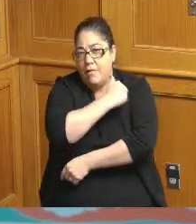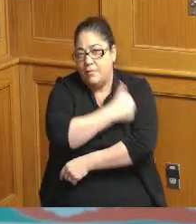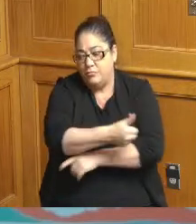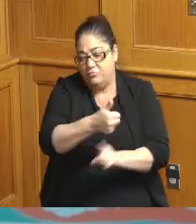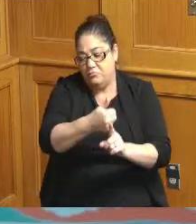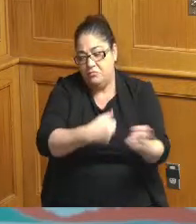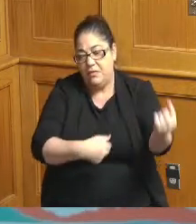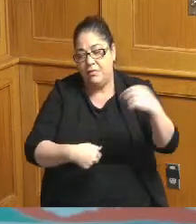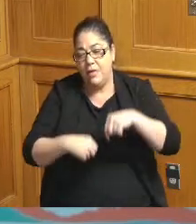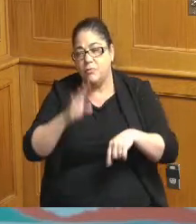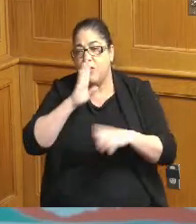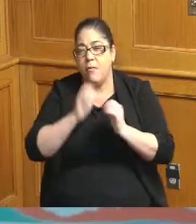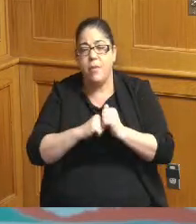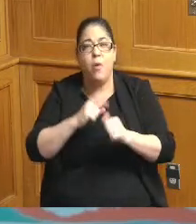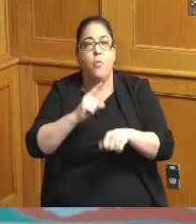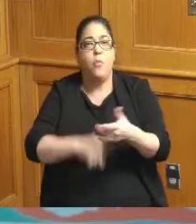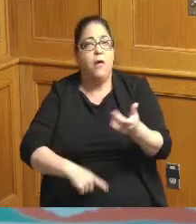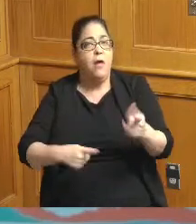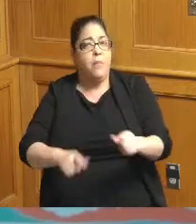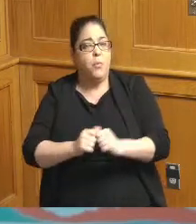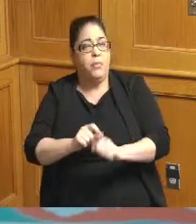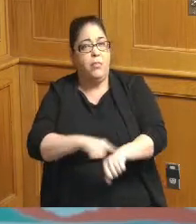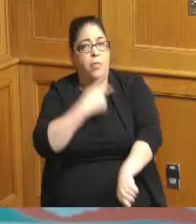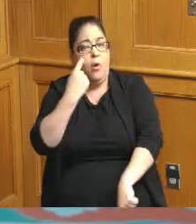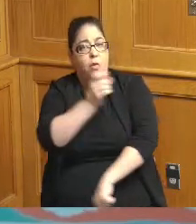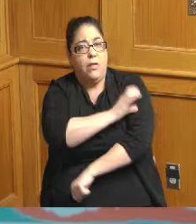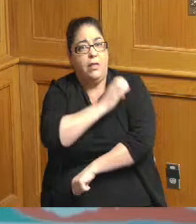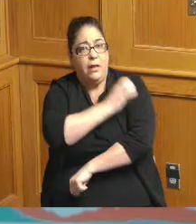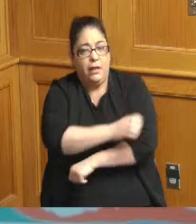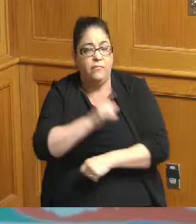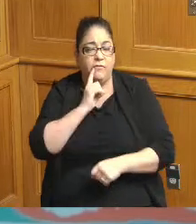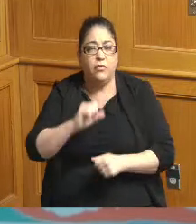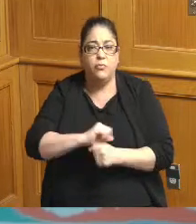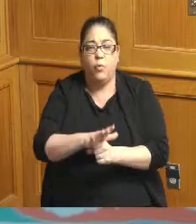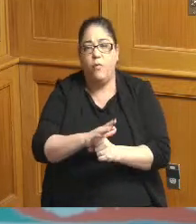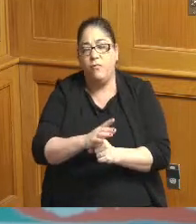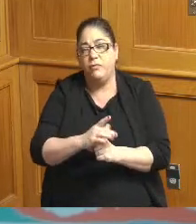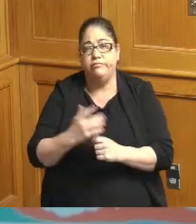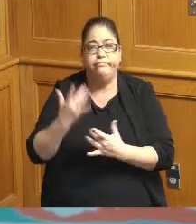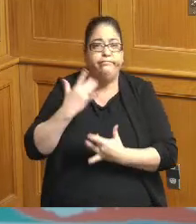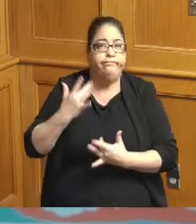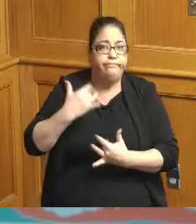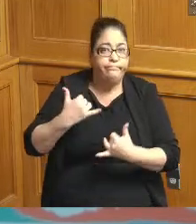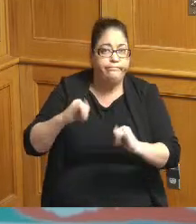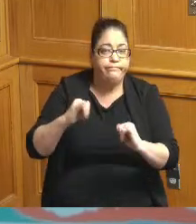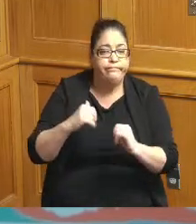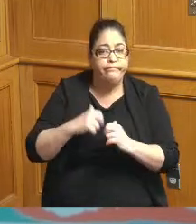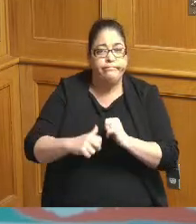about the long Covid clinics that still exists it's very busy as we know but our doctors are